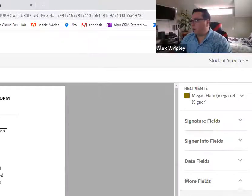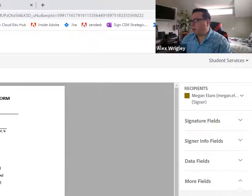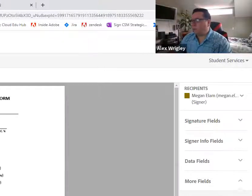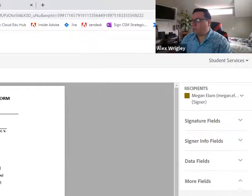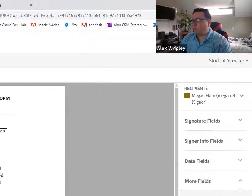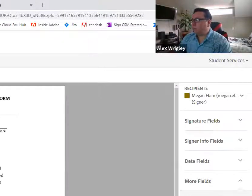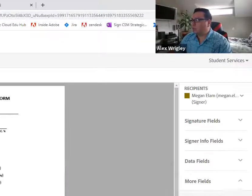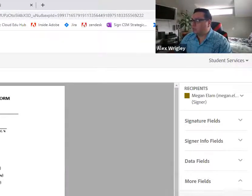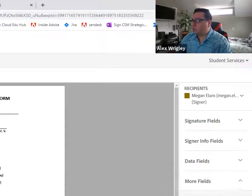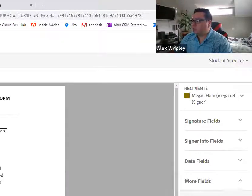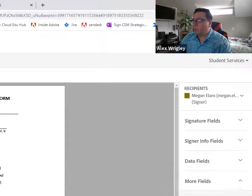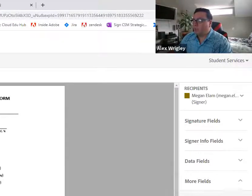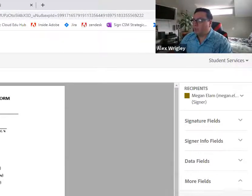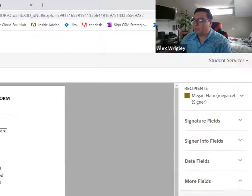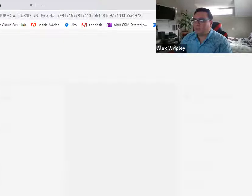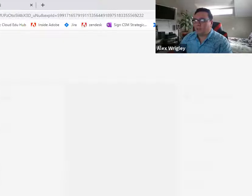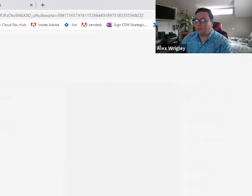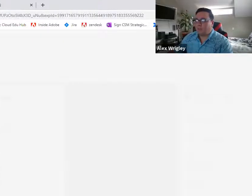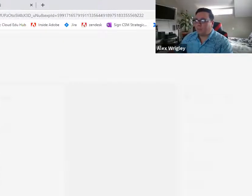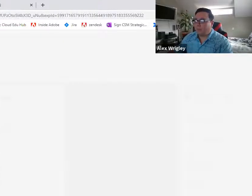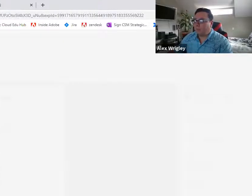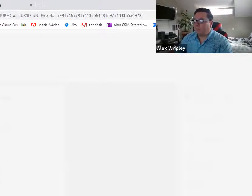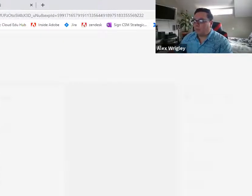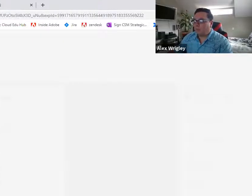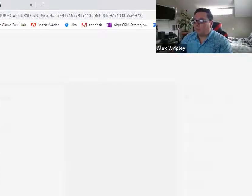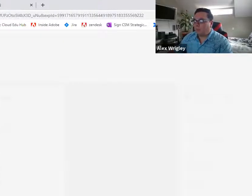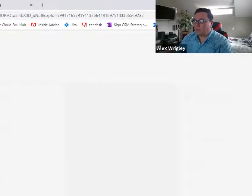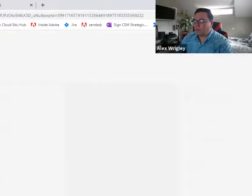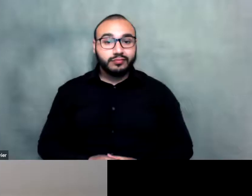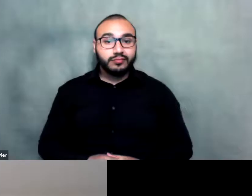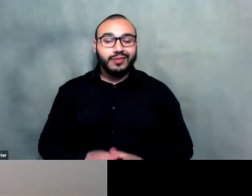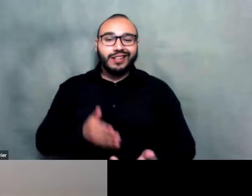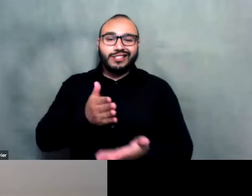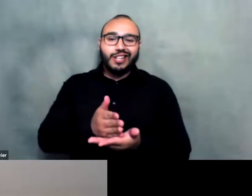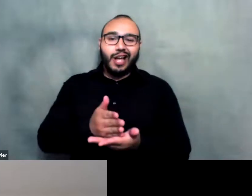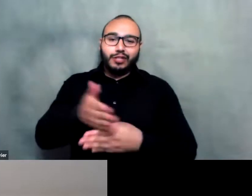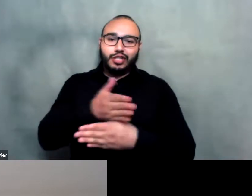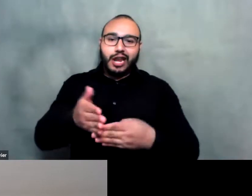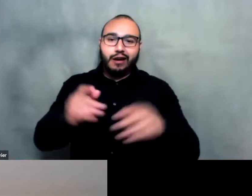required. But we'll just show you what it looks like. I'll hit send. I'll stop sharing. Megan, will you take over?